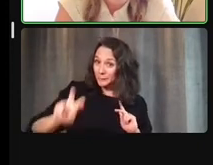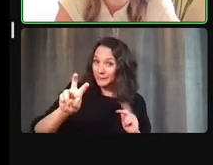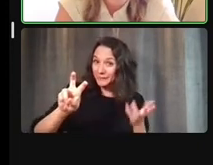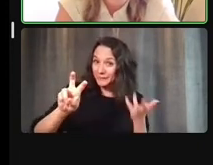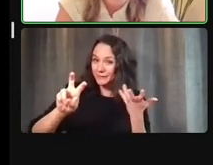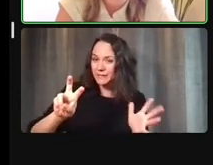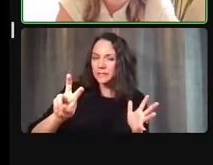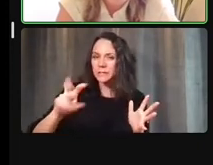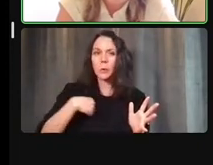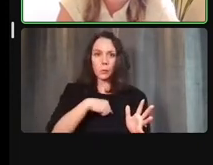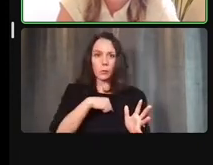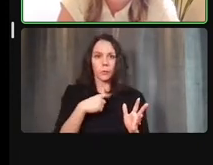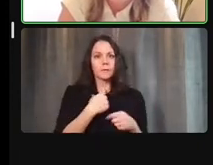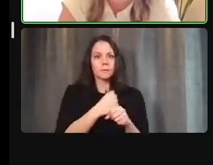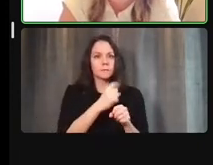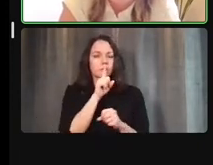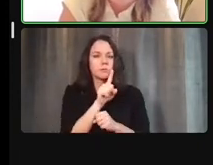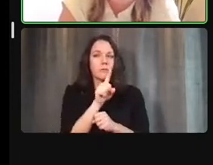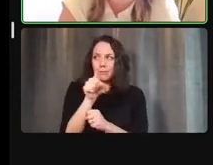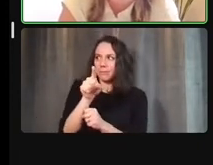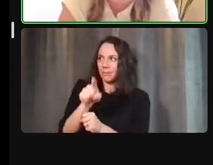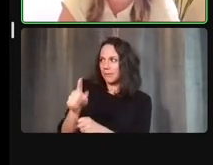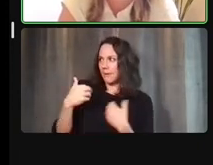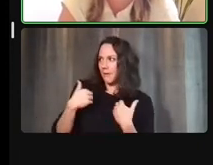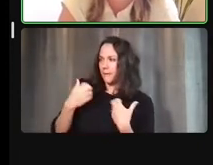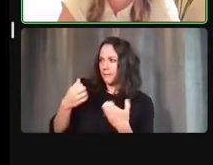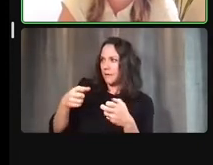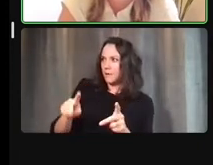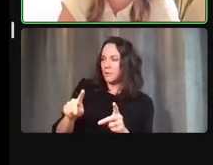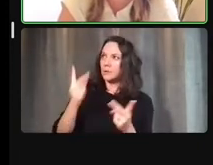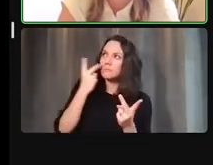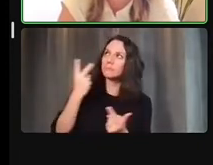an opportunity to reflect on their experience.